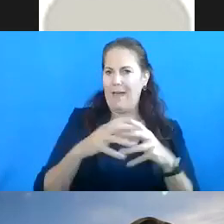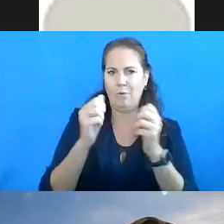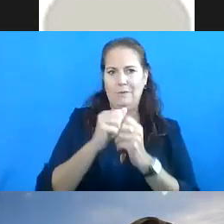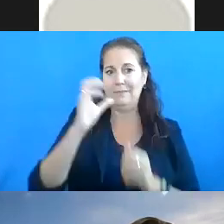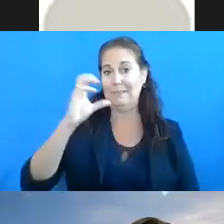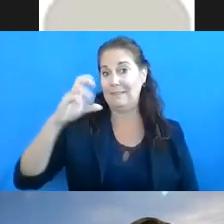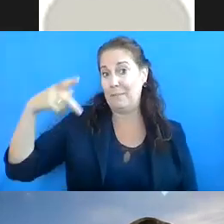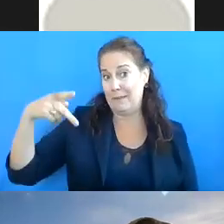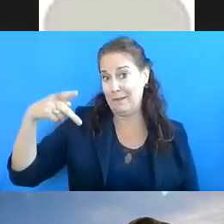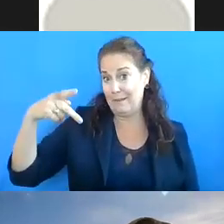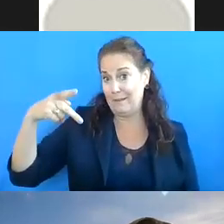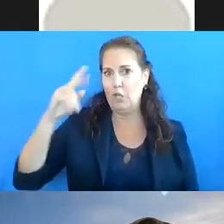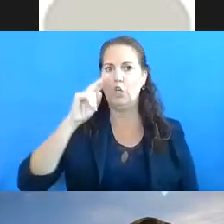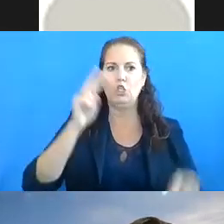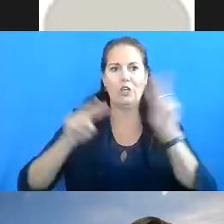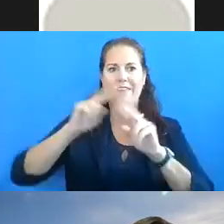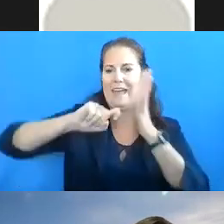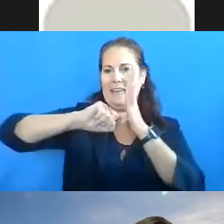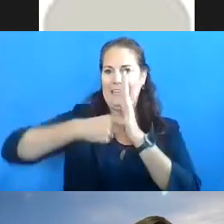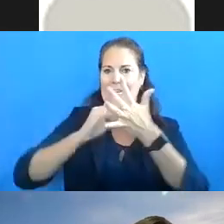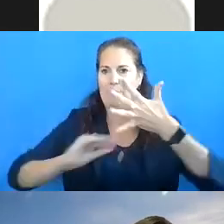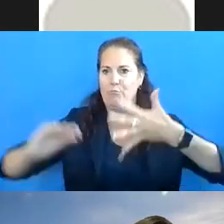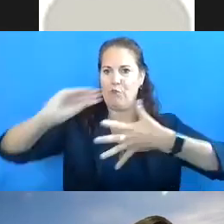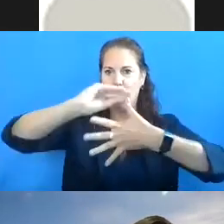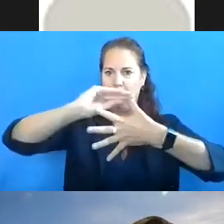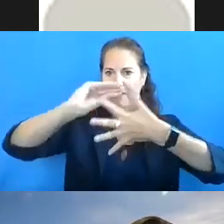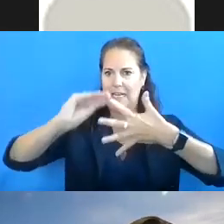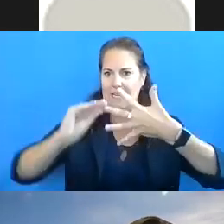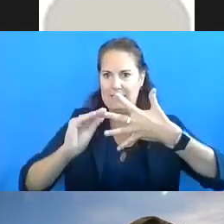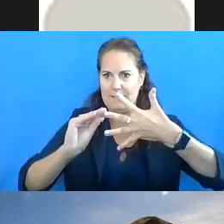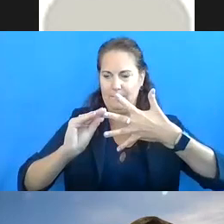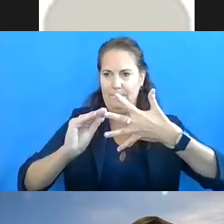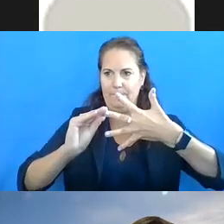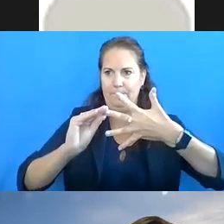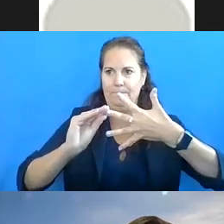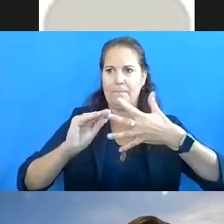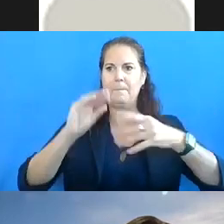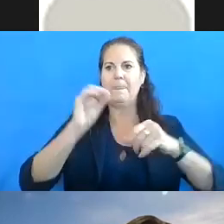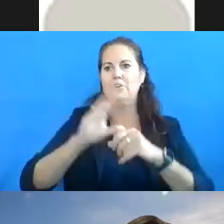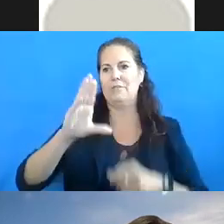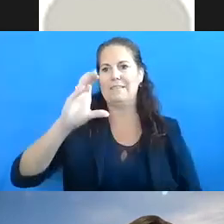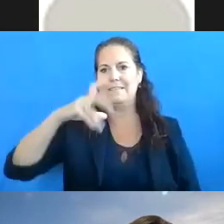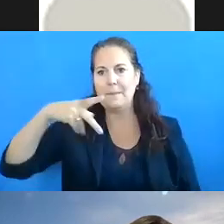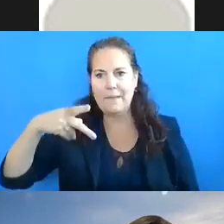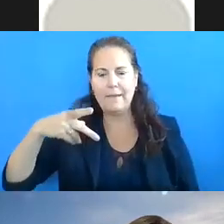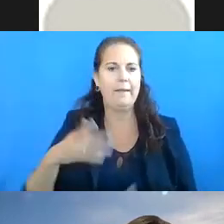So if you look at your key priority, that might be your priority in your CCP, what your goal is,